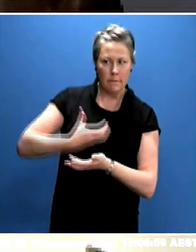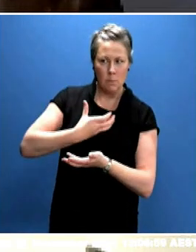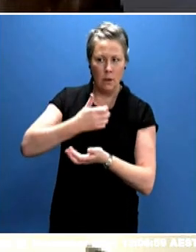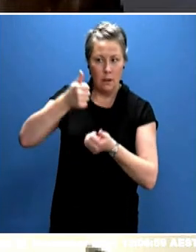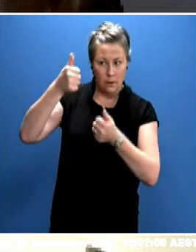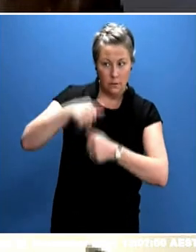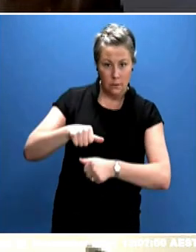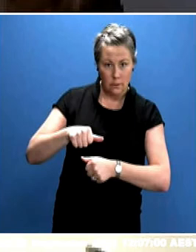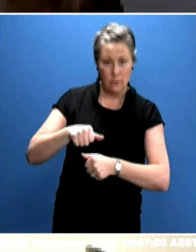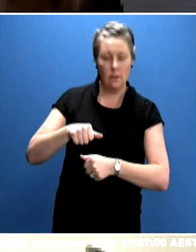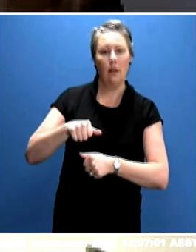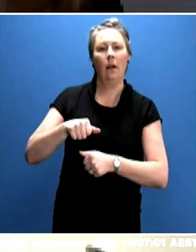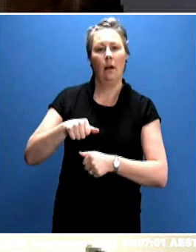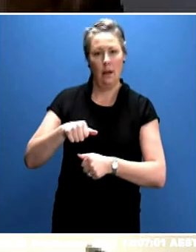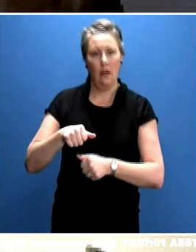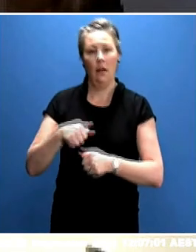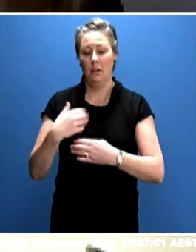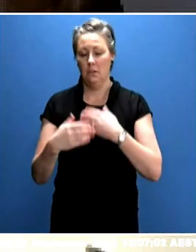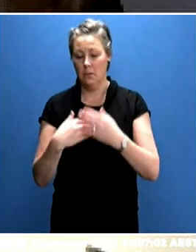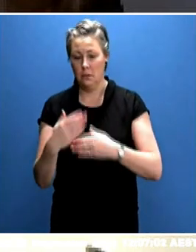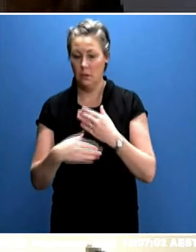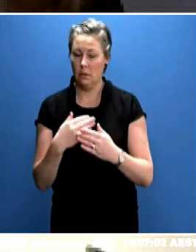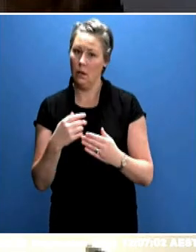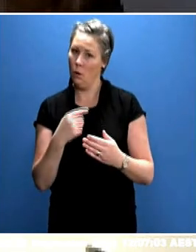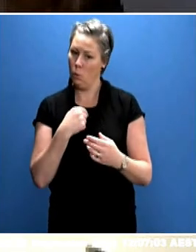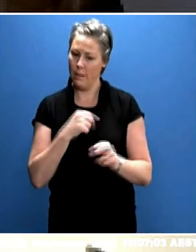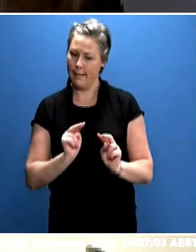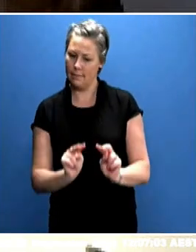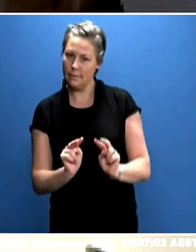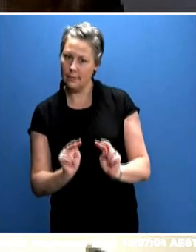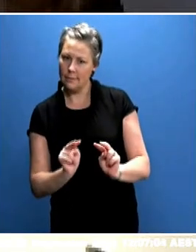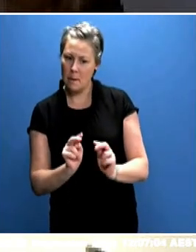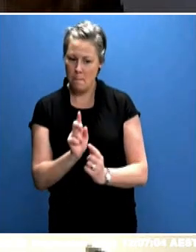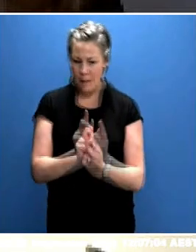Then, from then on, we monitor and mentor through the process until the